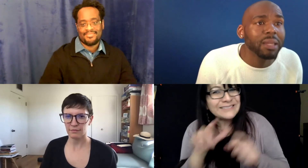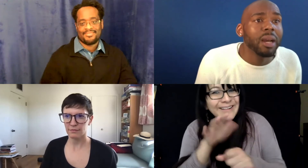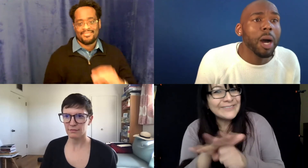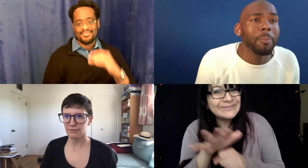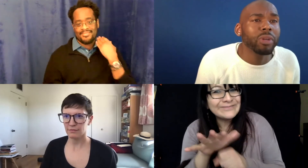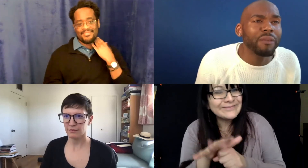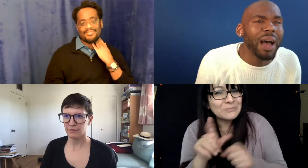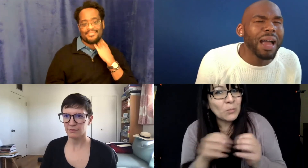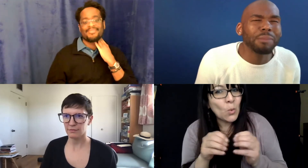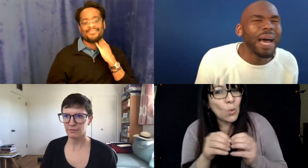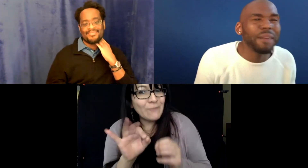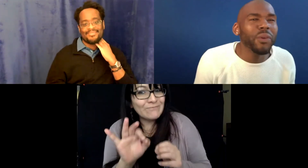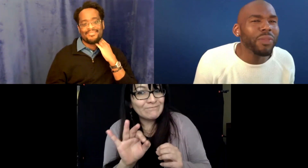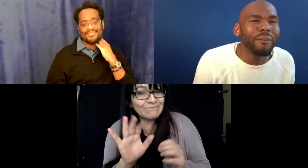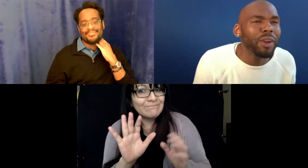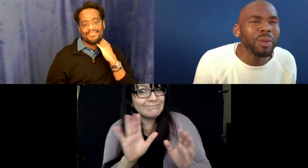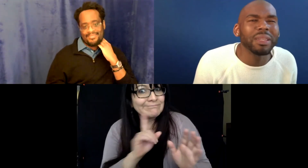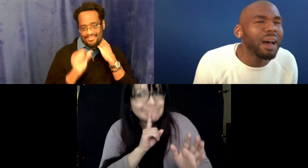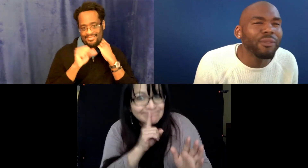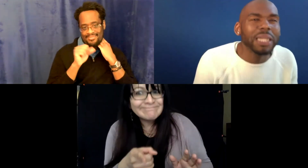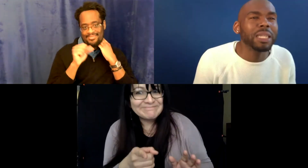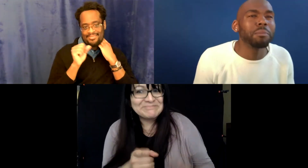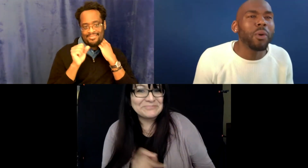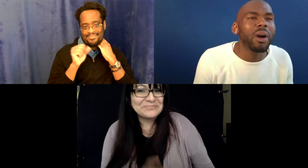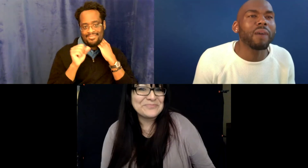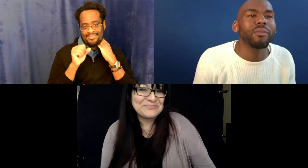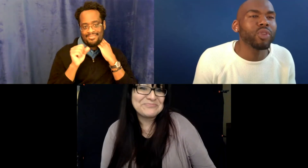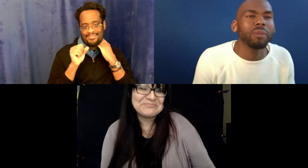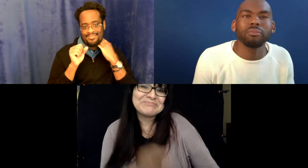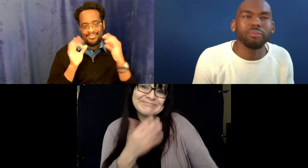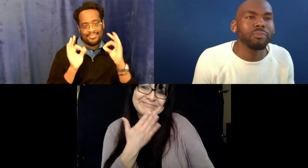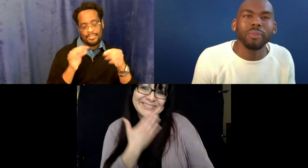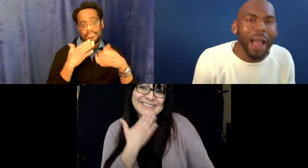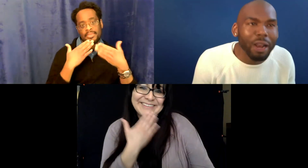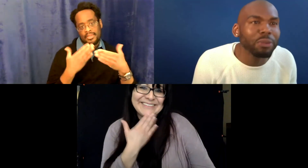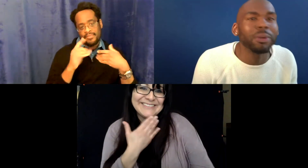um through depth eyes but i didn't feel that film was enough i needed more of you know actual